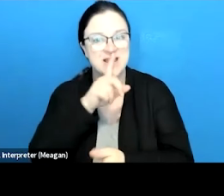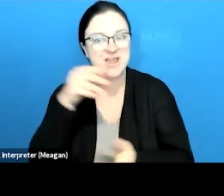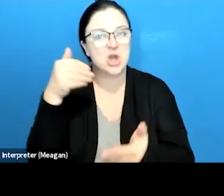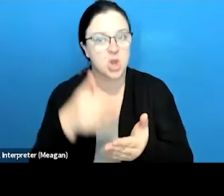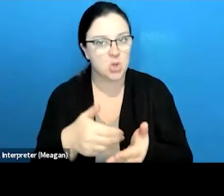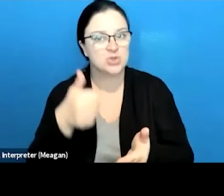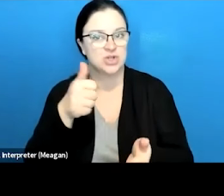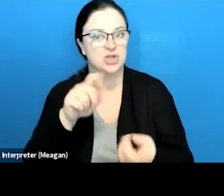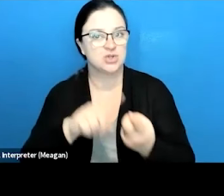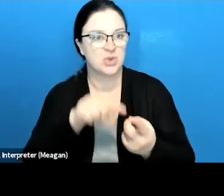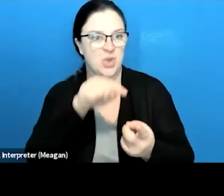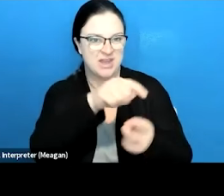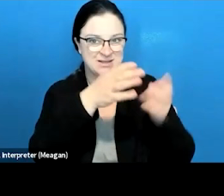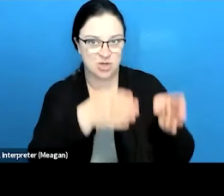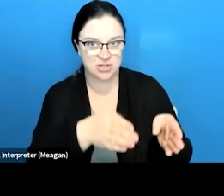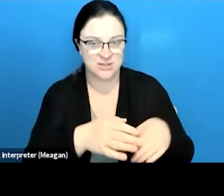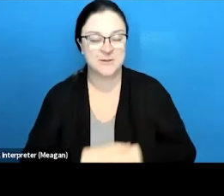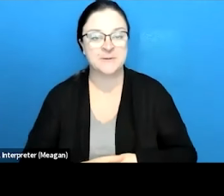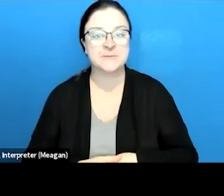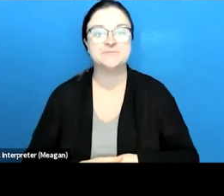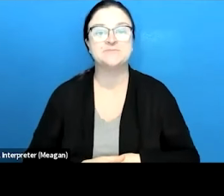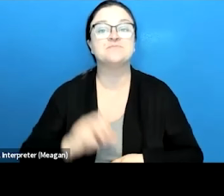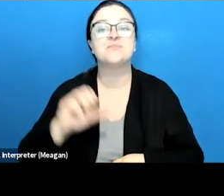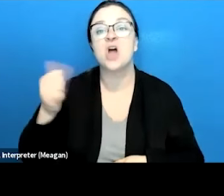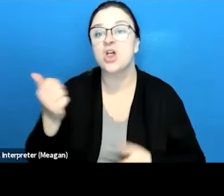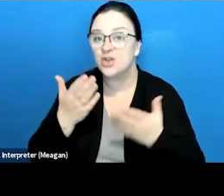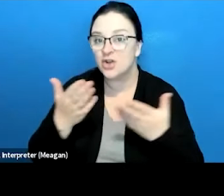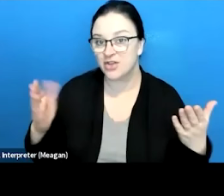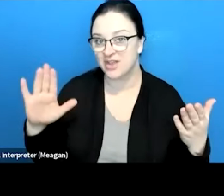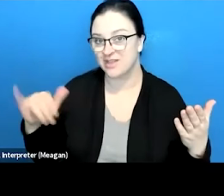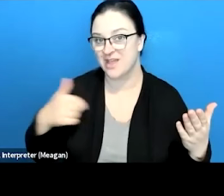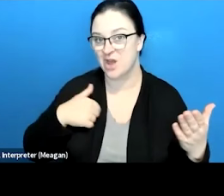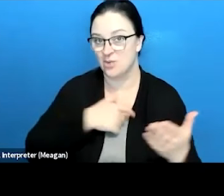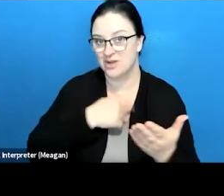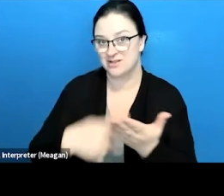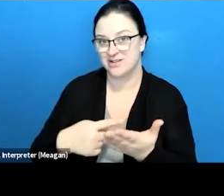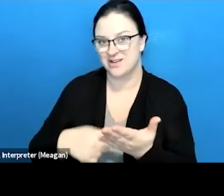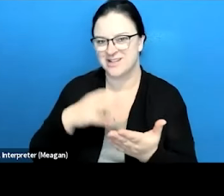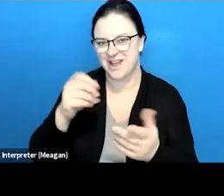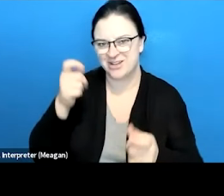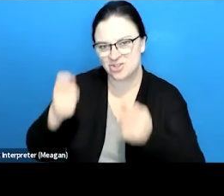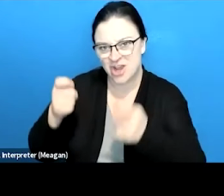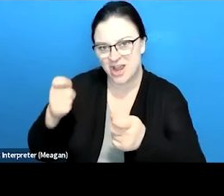And then the other thing that we discussed and kind of reworked as a part of this process